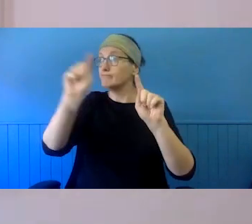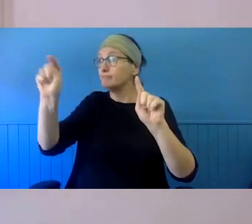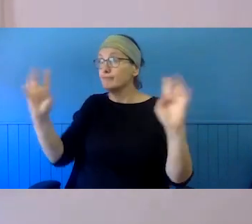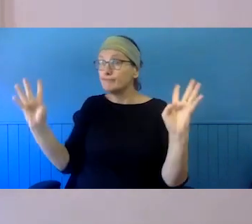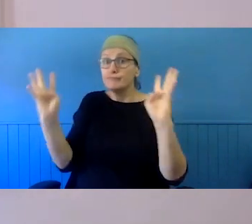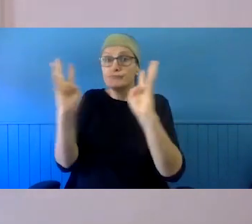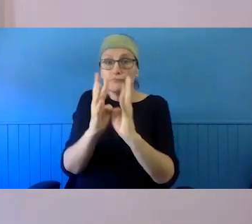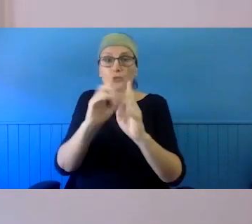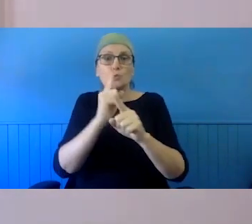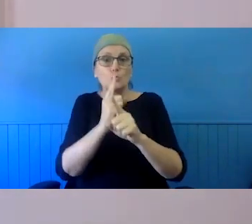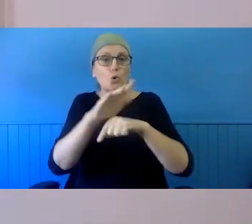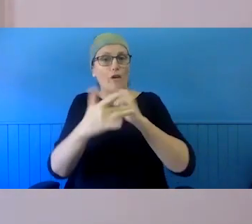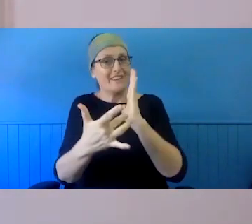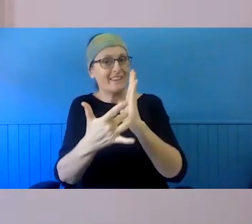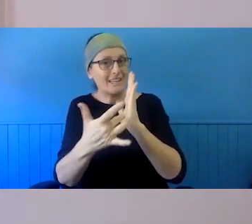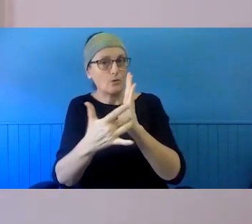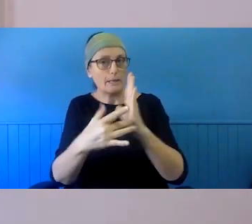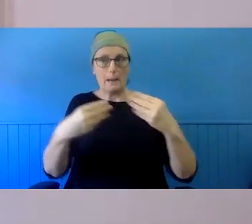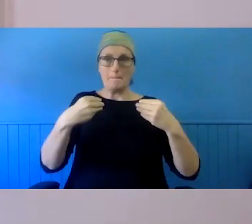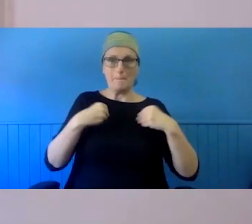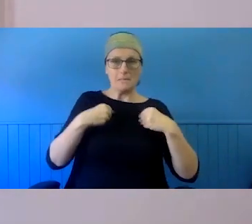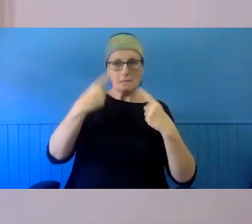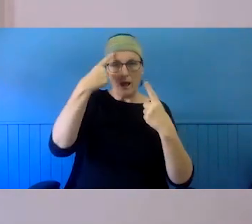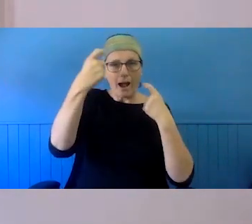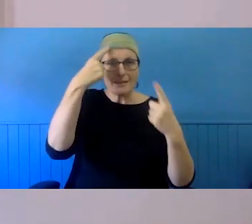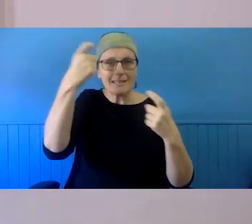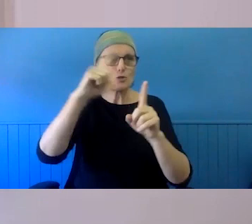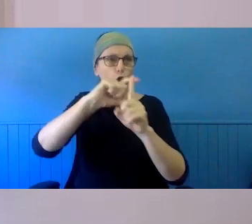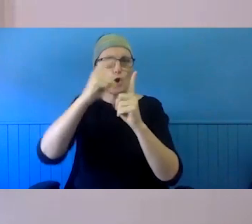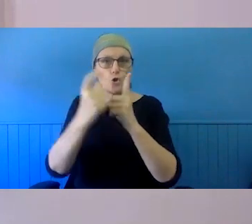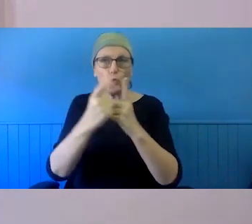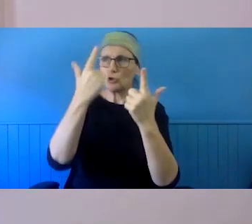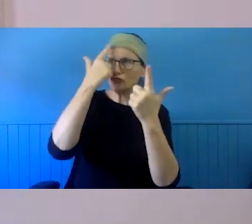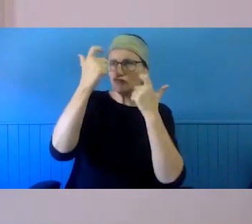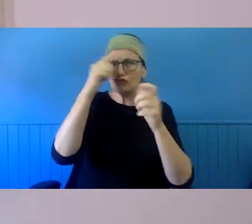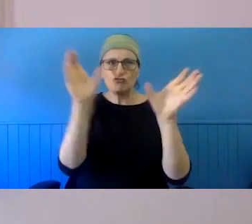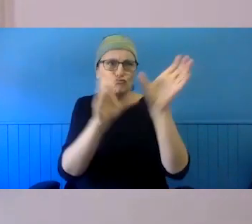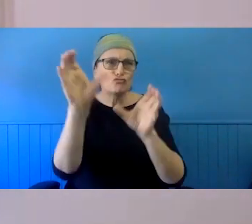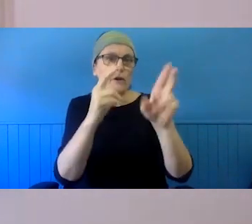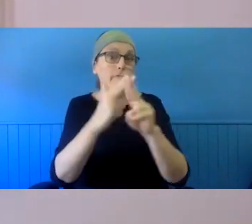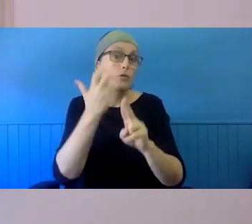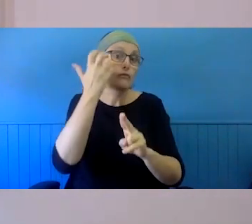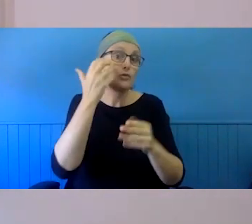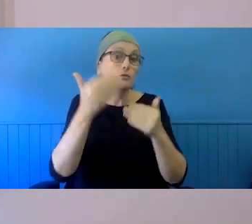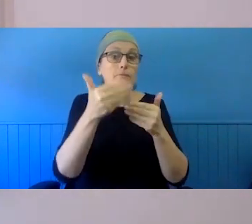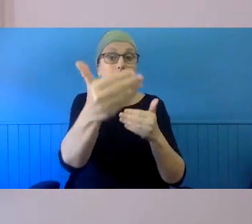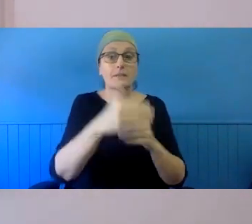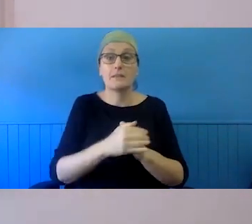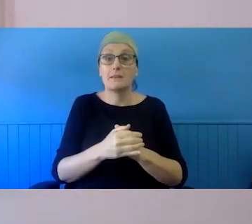creativity. If you haven't already, you can look at the REMIX website.